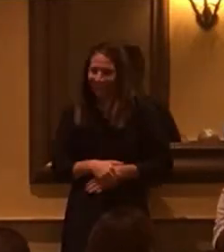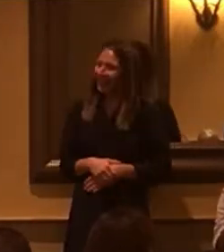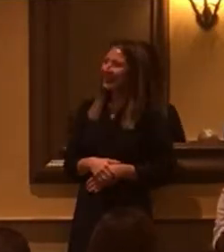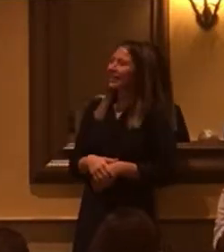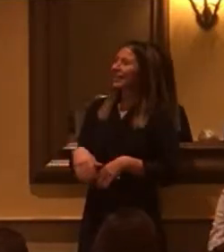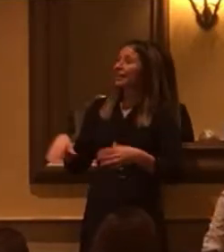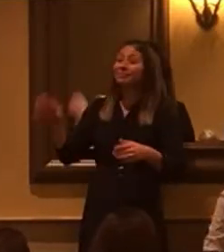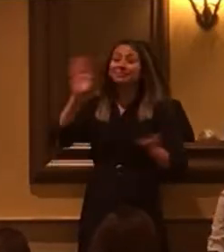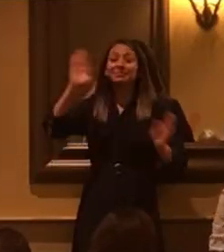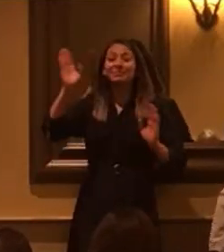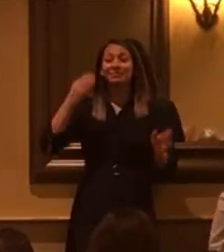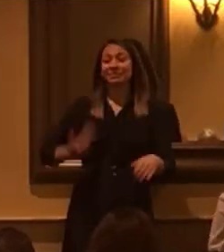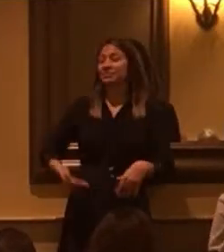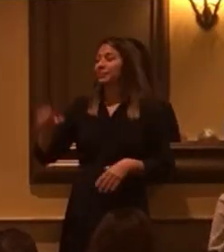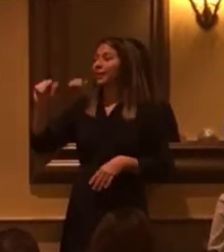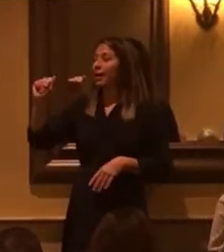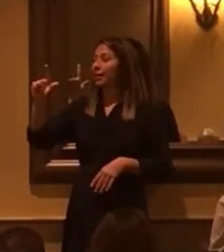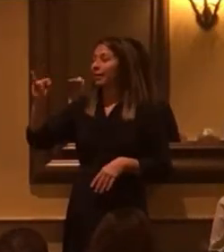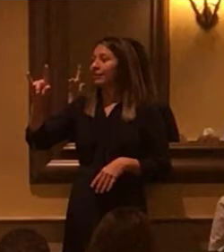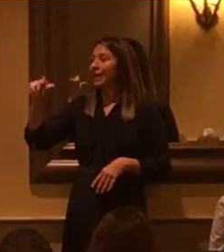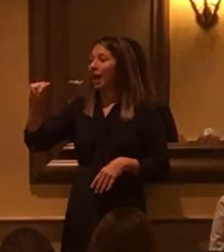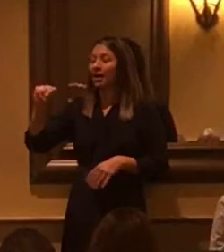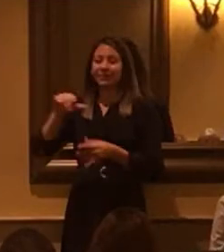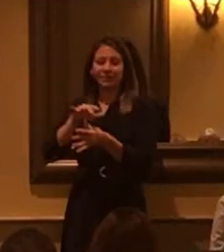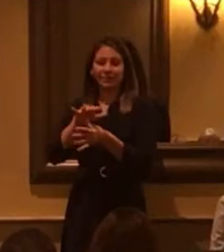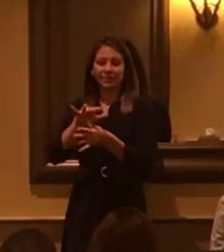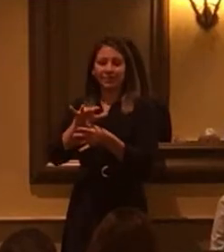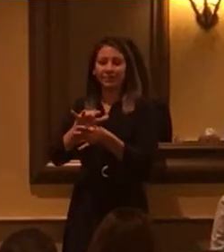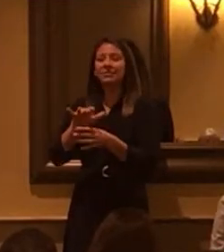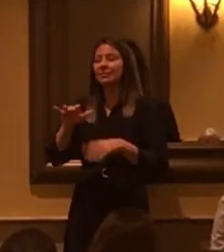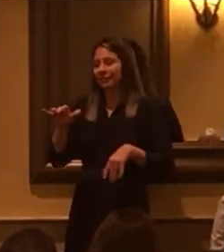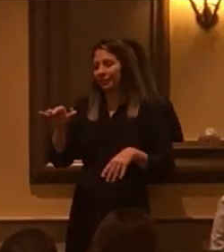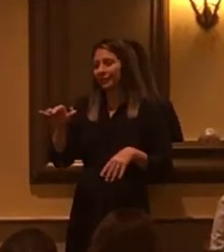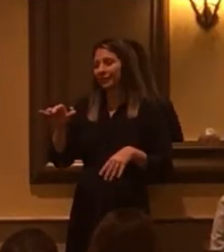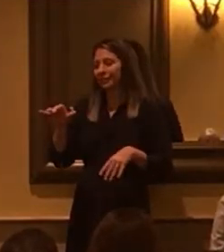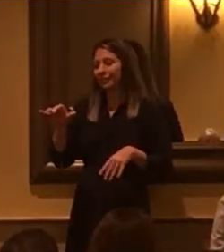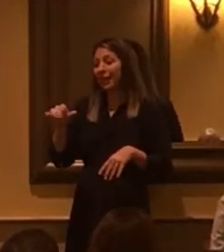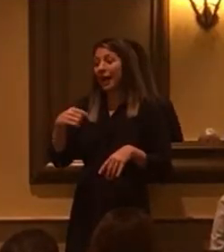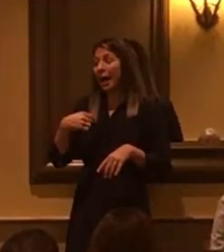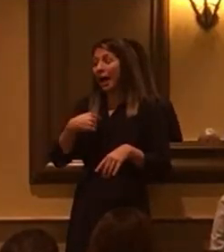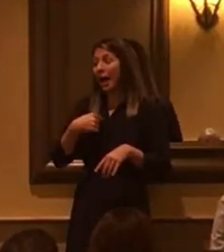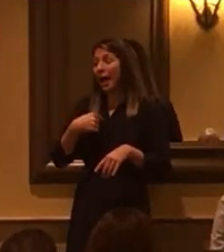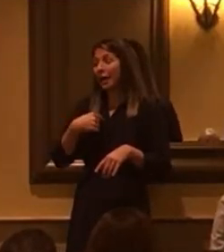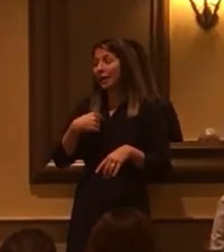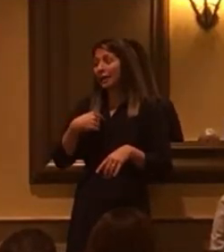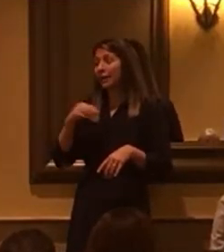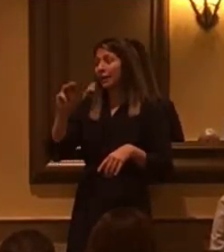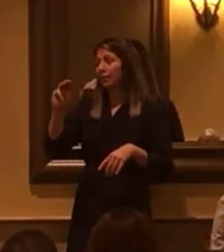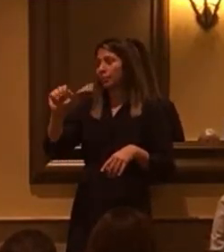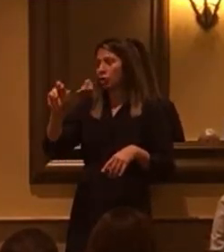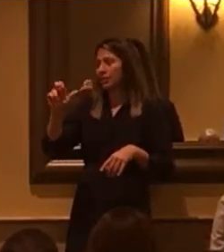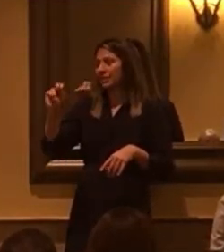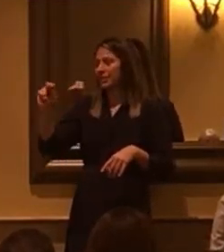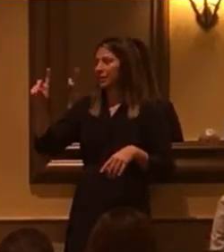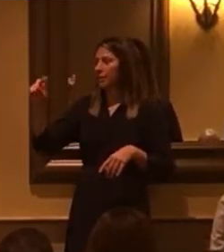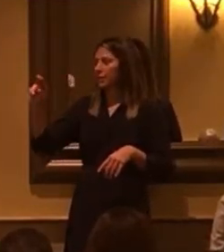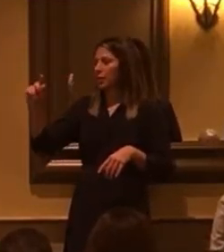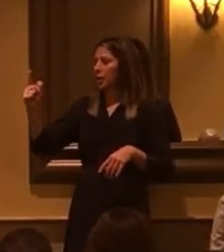Hi, my name is Alivia Brower. I'm a self creator at I've been mainstream my entire life.